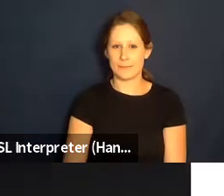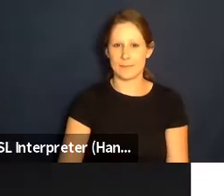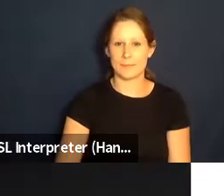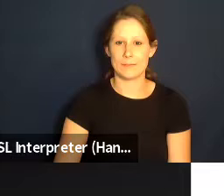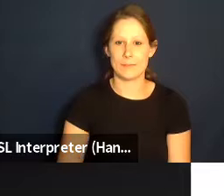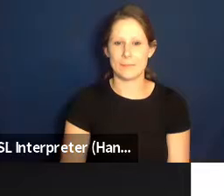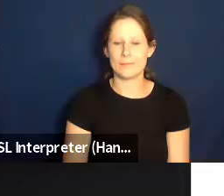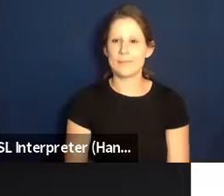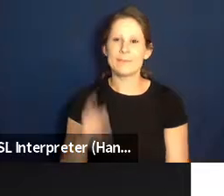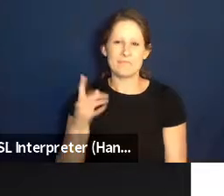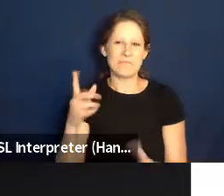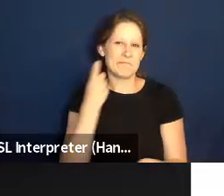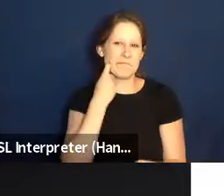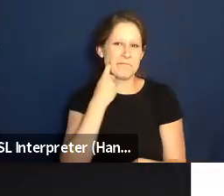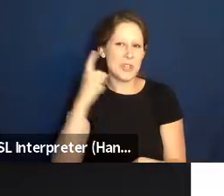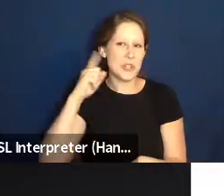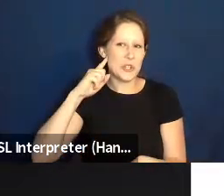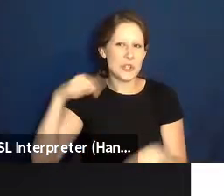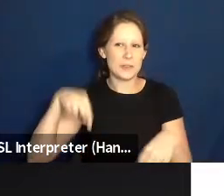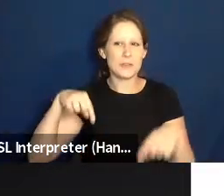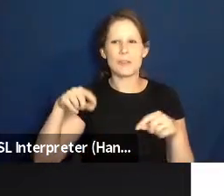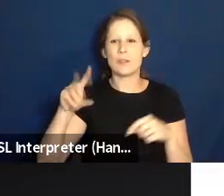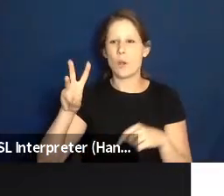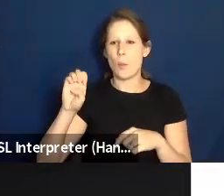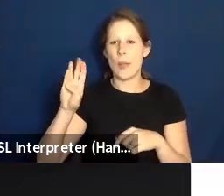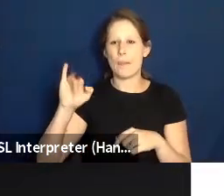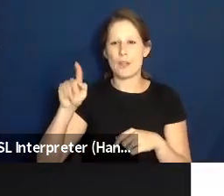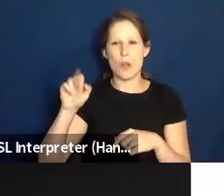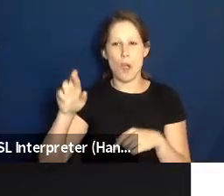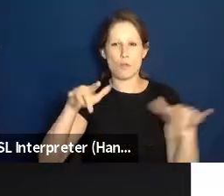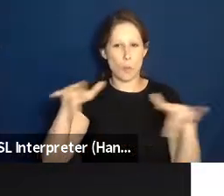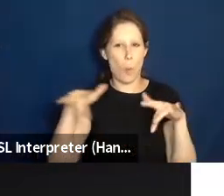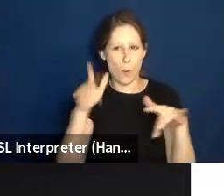As you just heard, this will be recorded. The recording will be mailed to you in